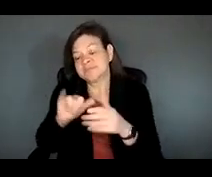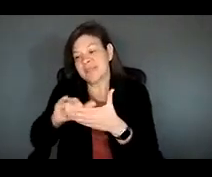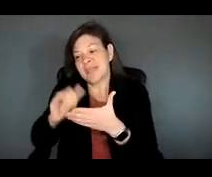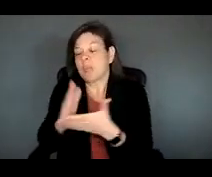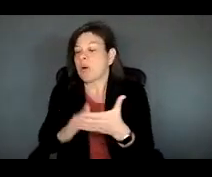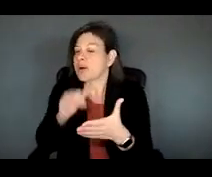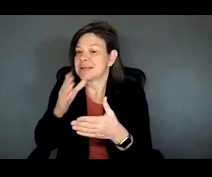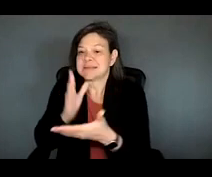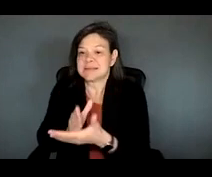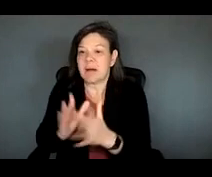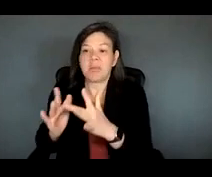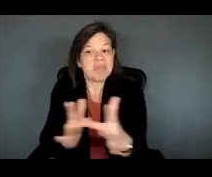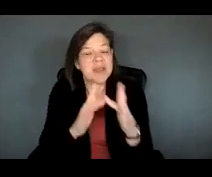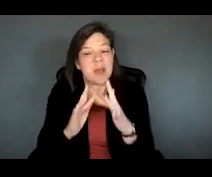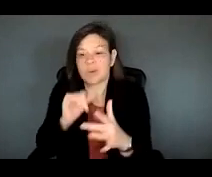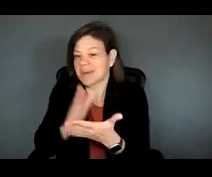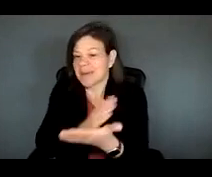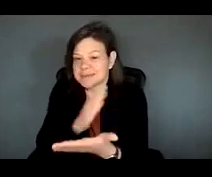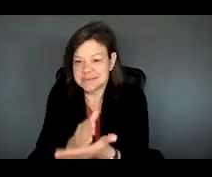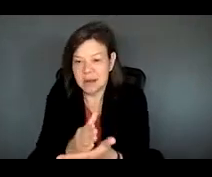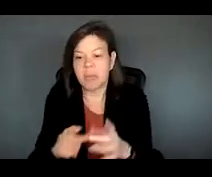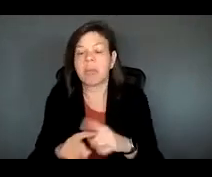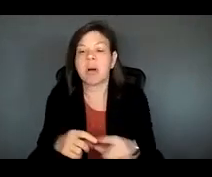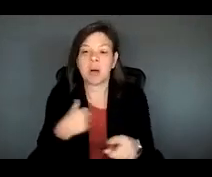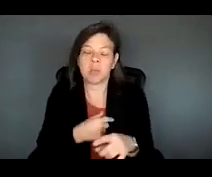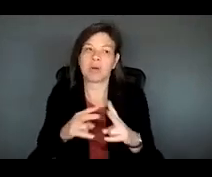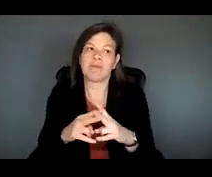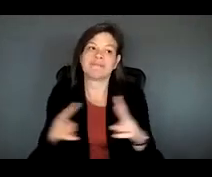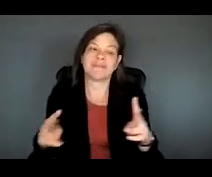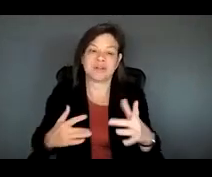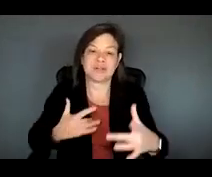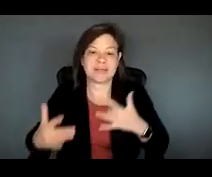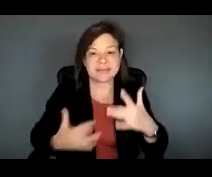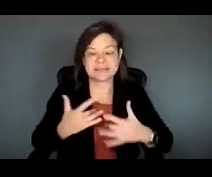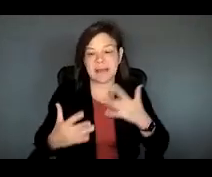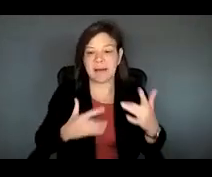The networking hasn't stopped. But we are really excited to be bringing the